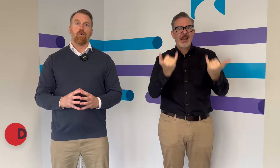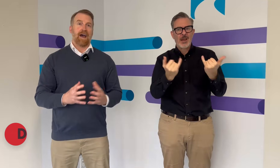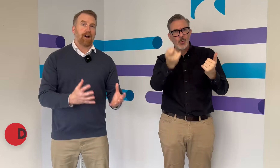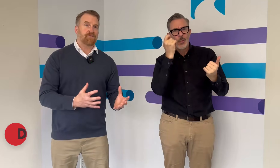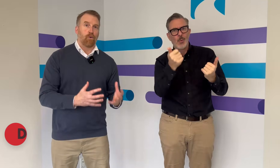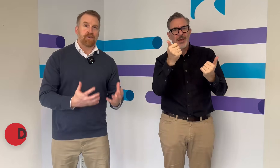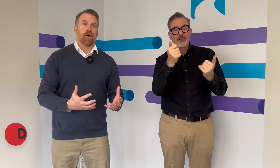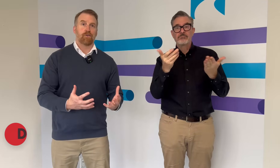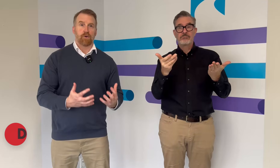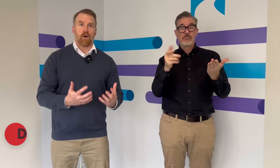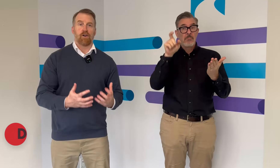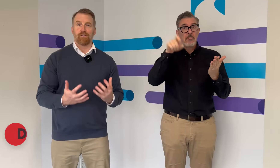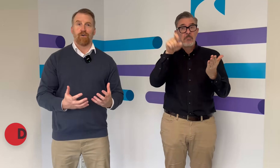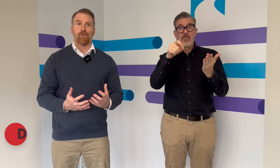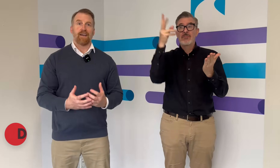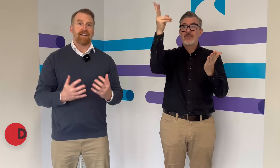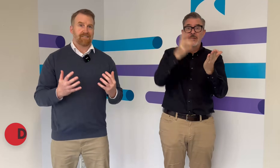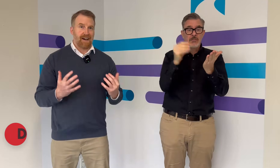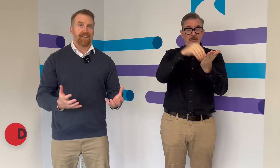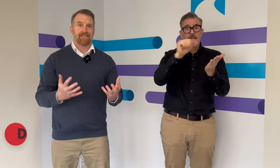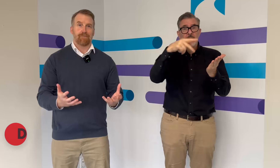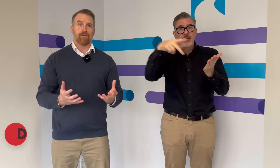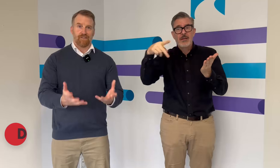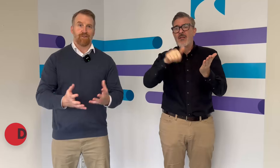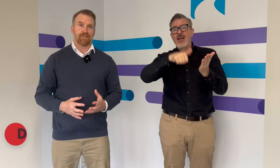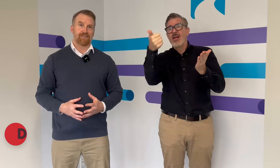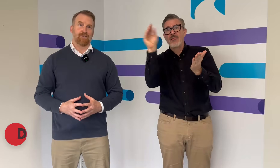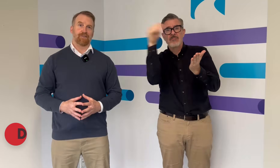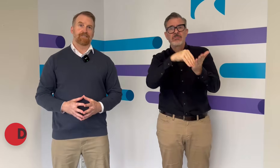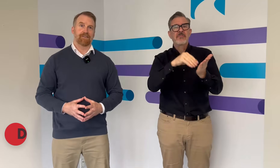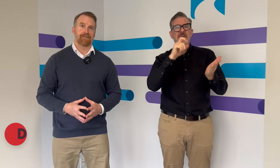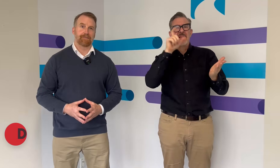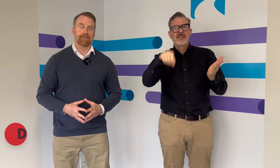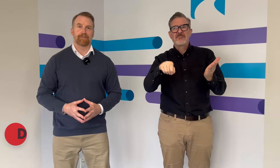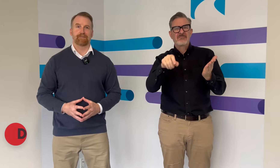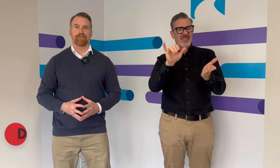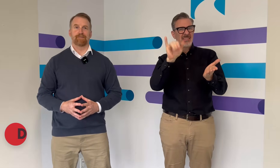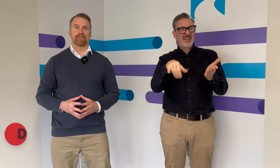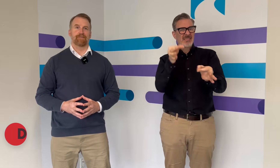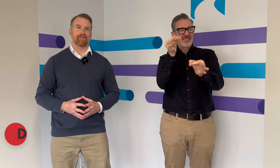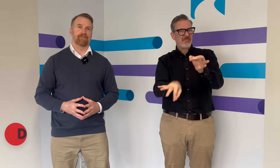It's immediate. There are no apps or downloads required on your phone. It's that simple to use this service.